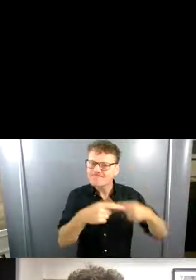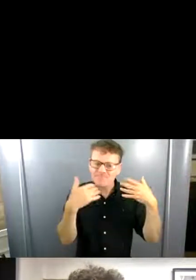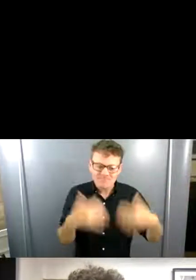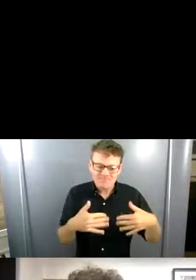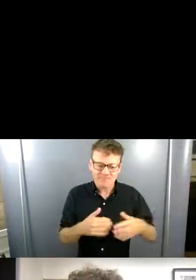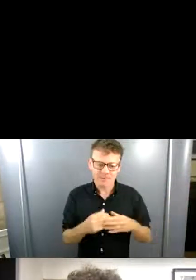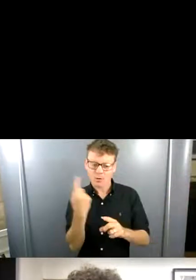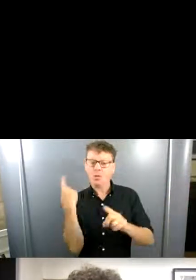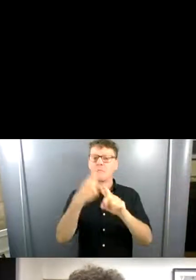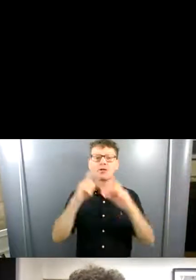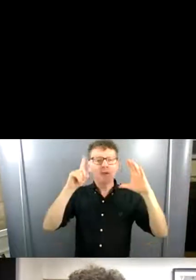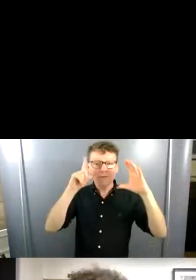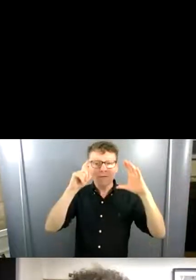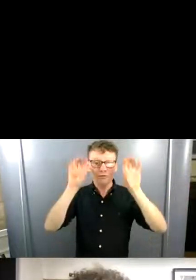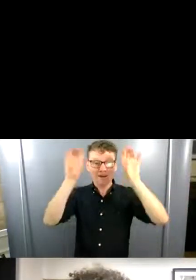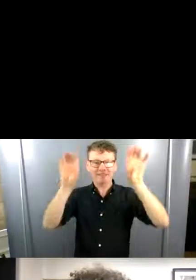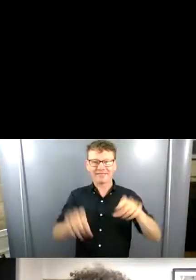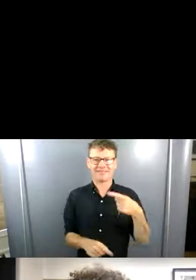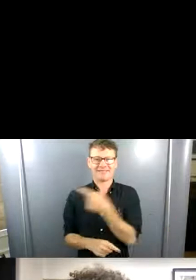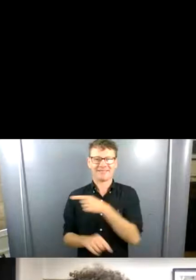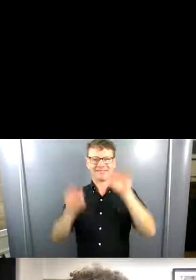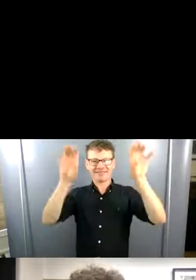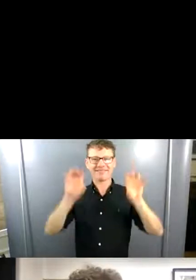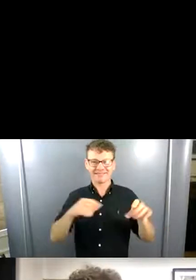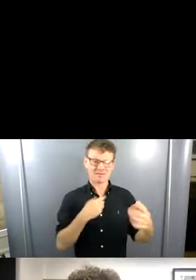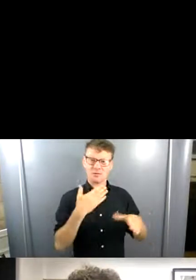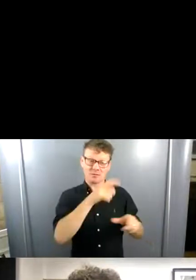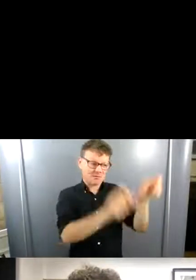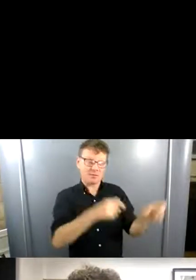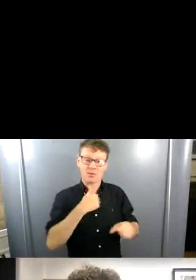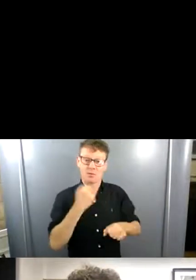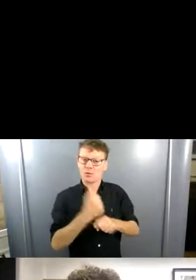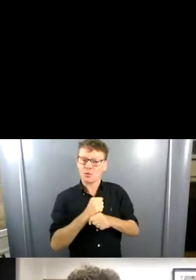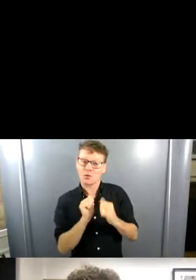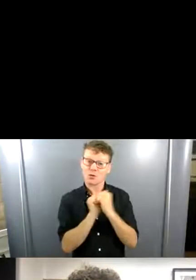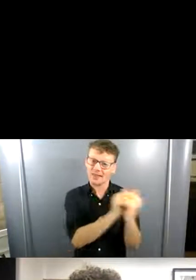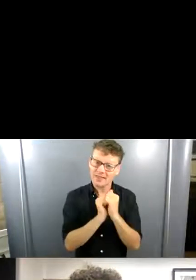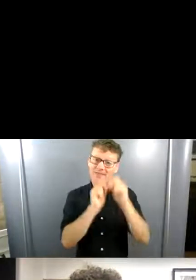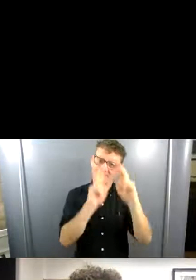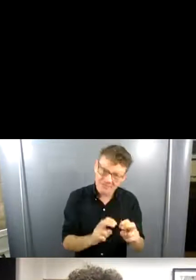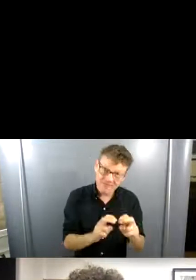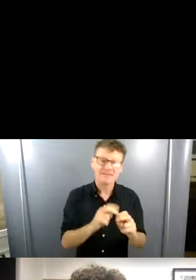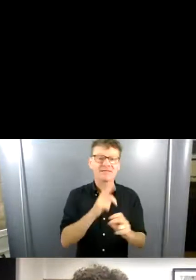and some of them you'll see later in the talk